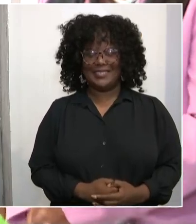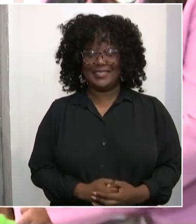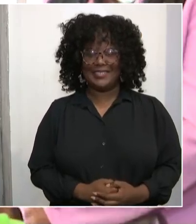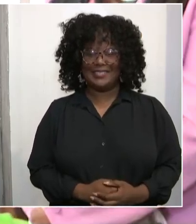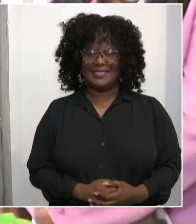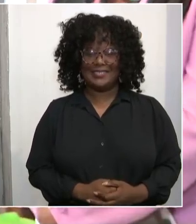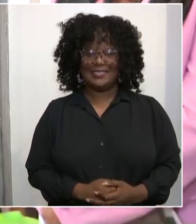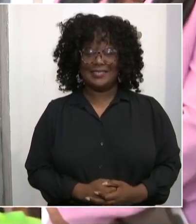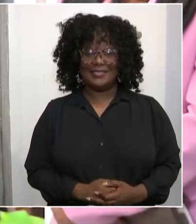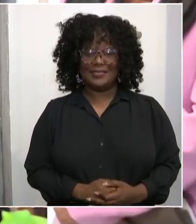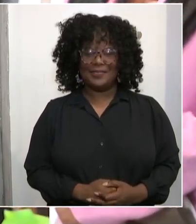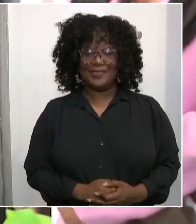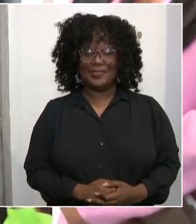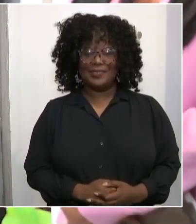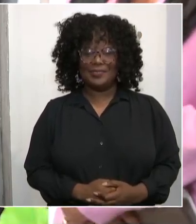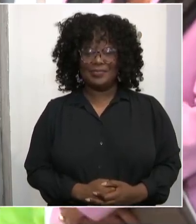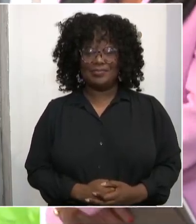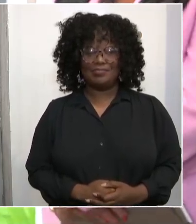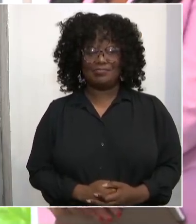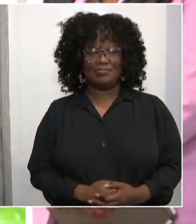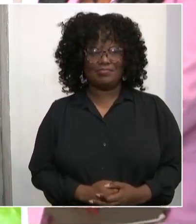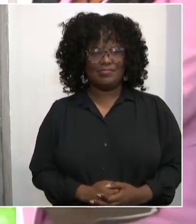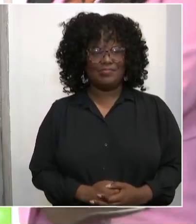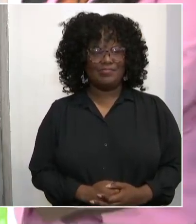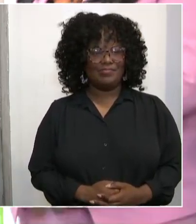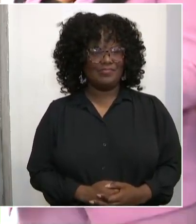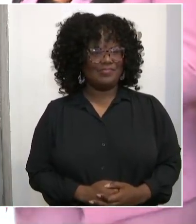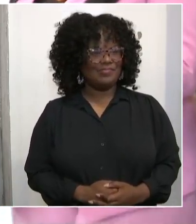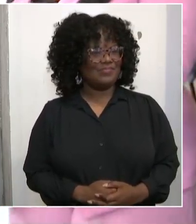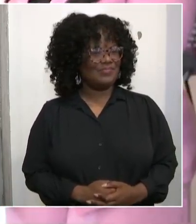Well, I've been waiting to say this for a long time. Happy world prize.